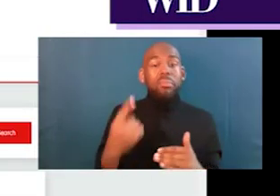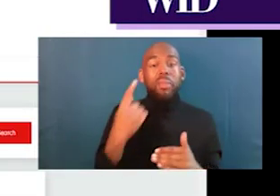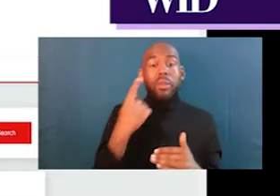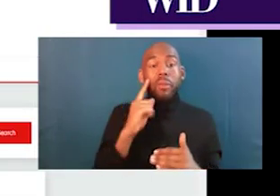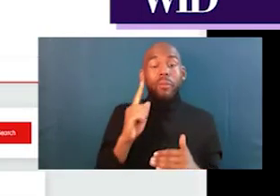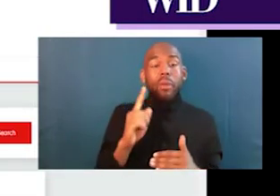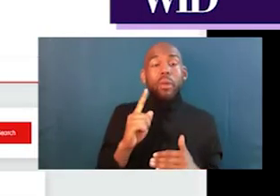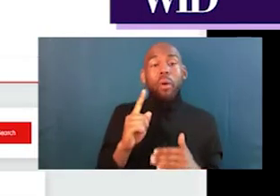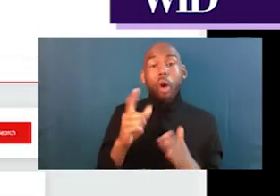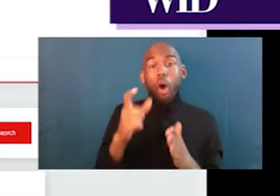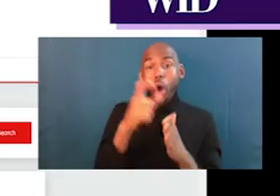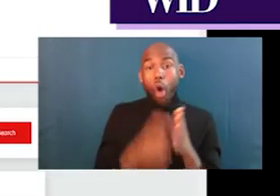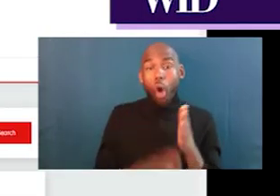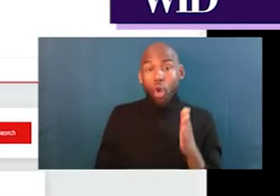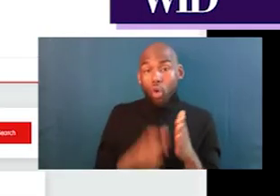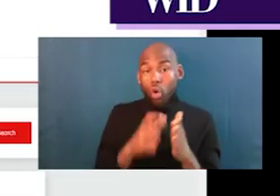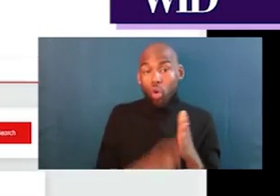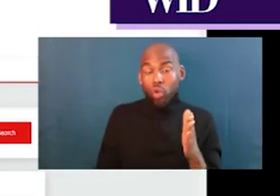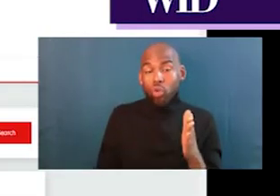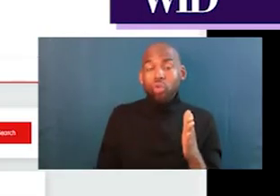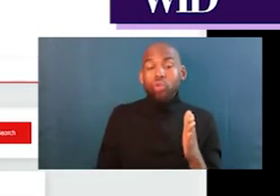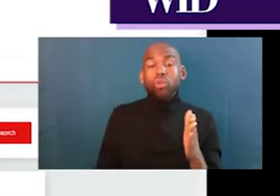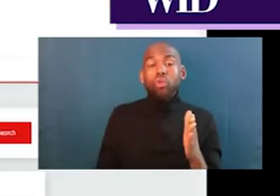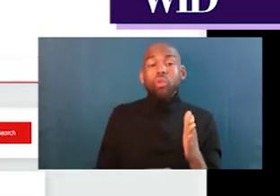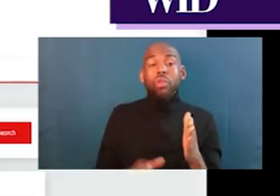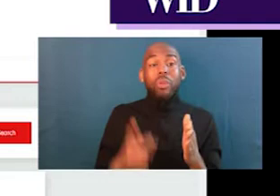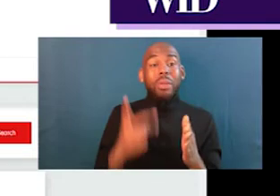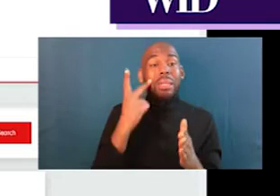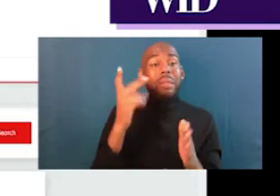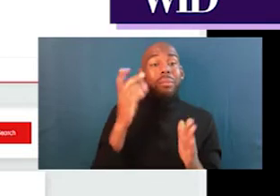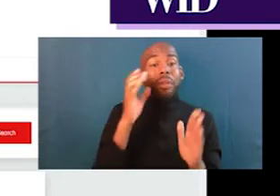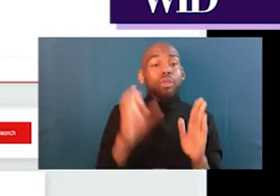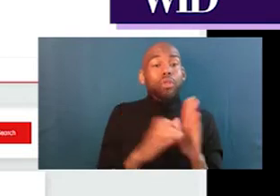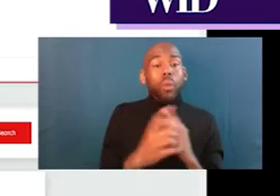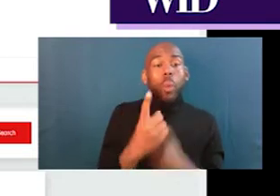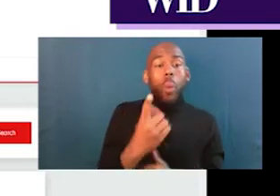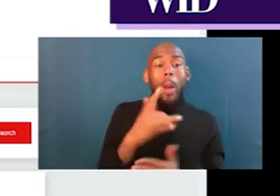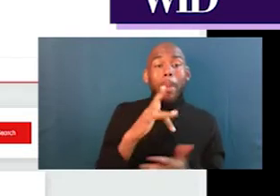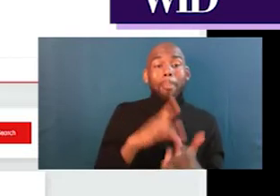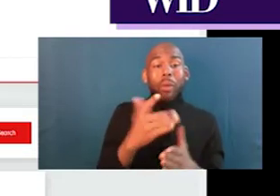Heading level page one middle aged man in a sports jacket and multicolored